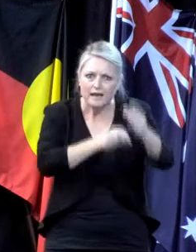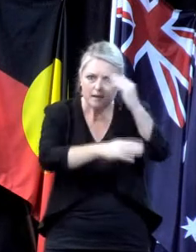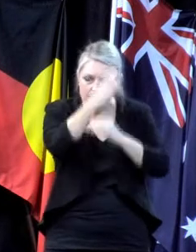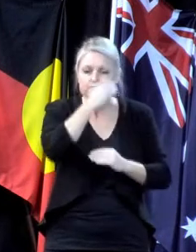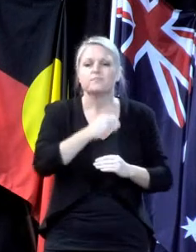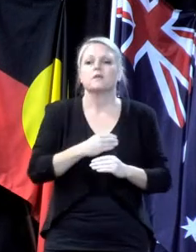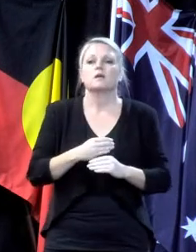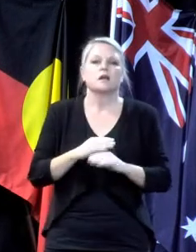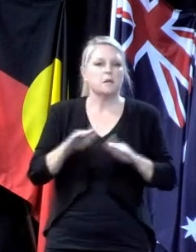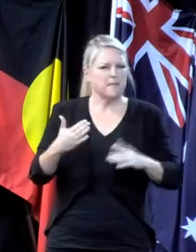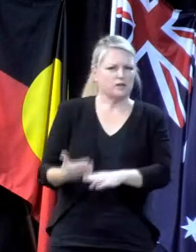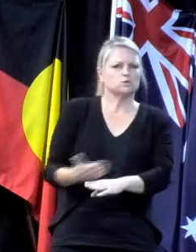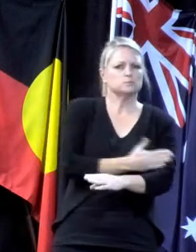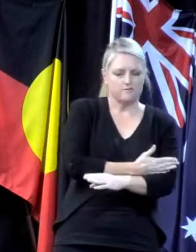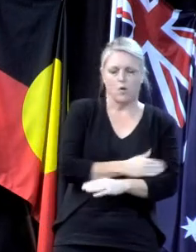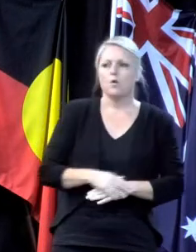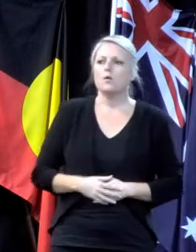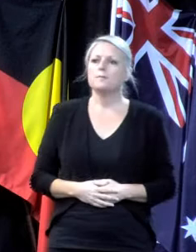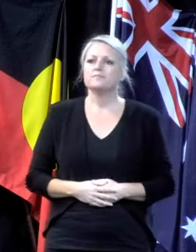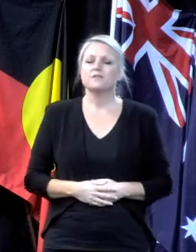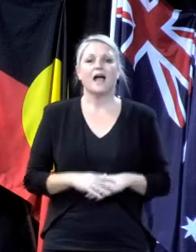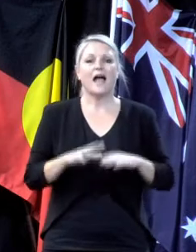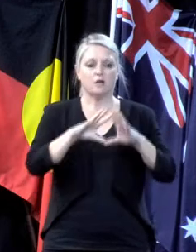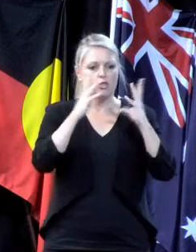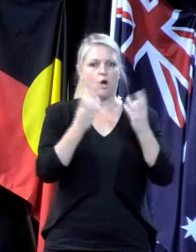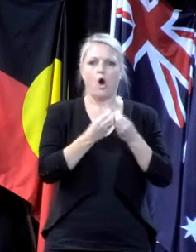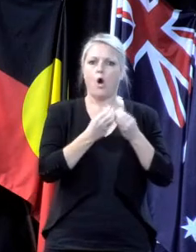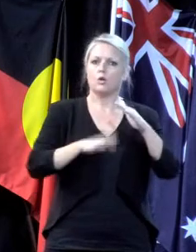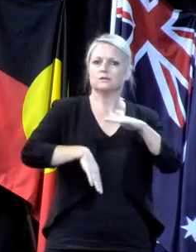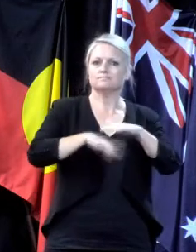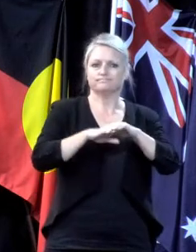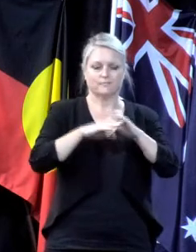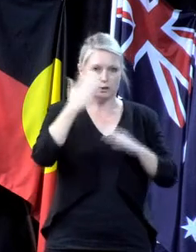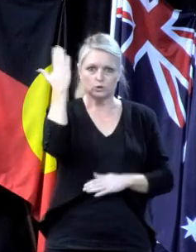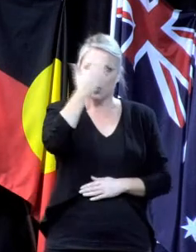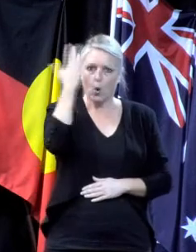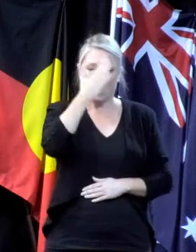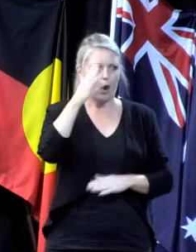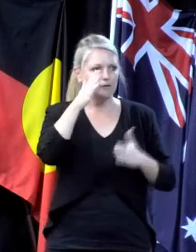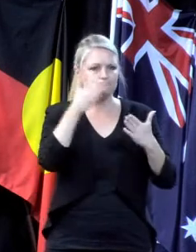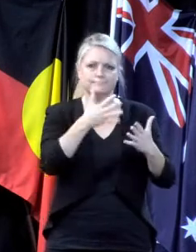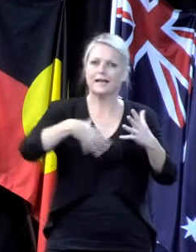At a whole-school level is how we address it. And, as I mentioned before, that inclusive education